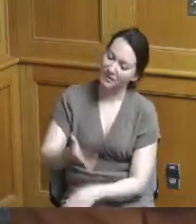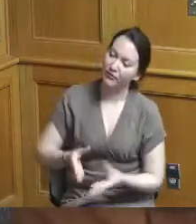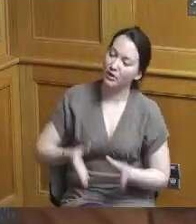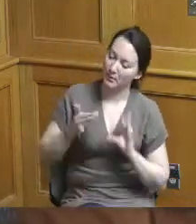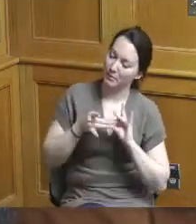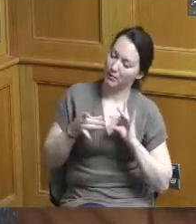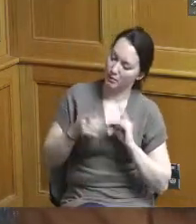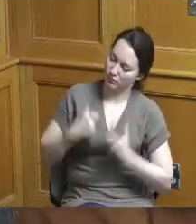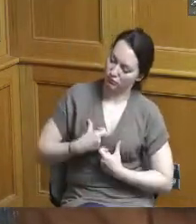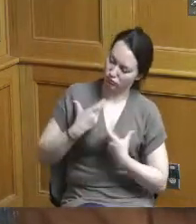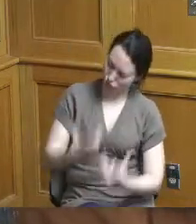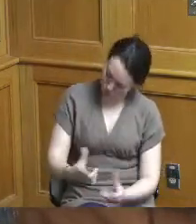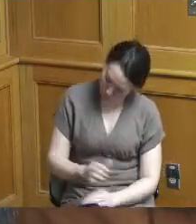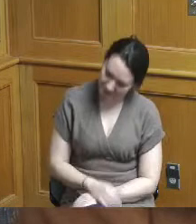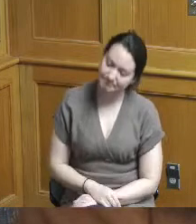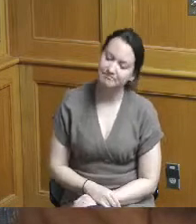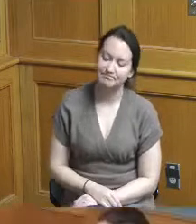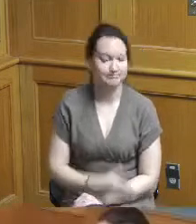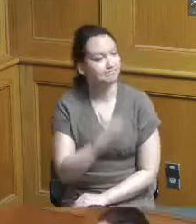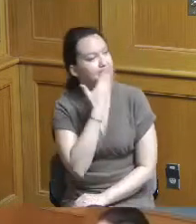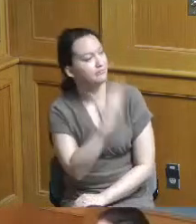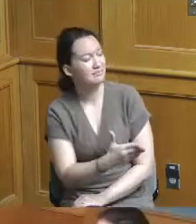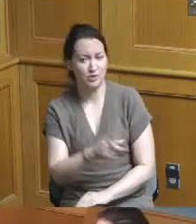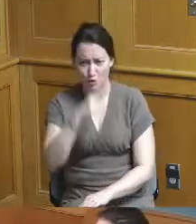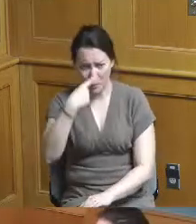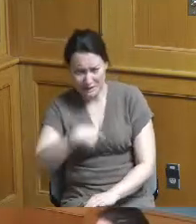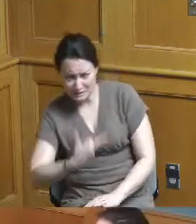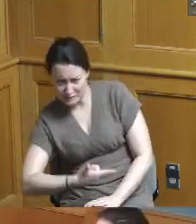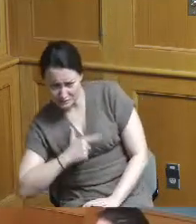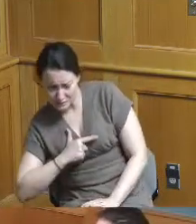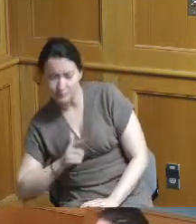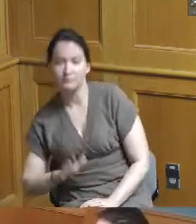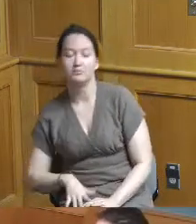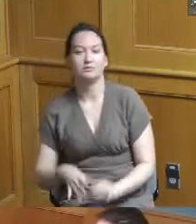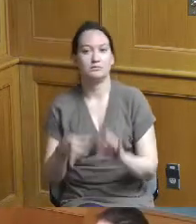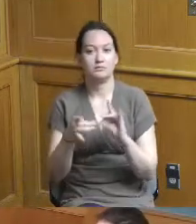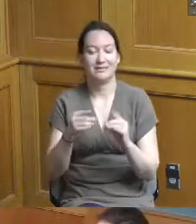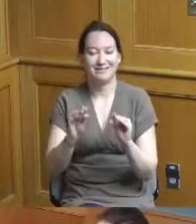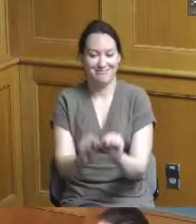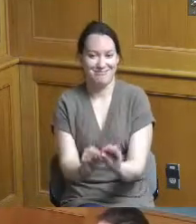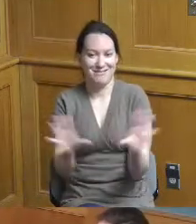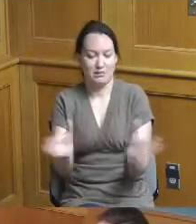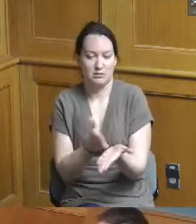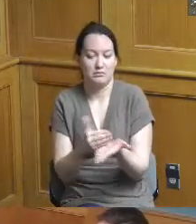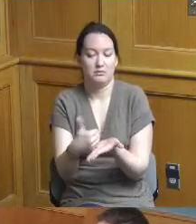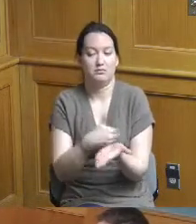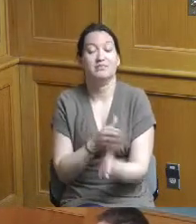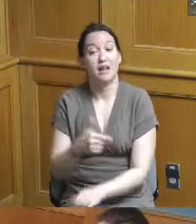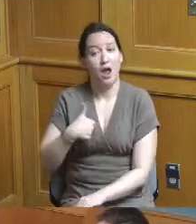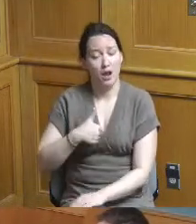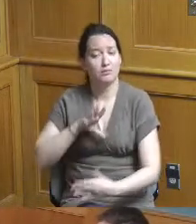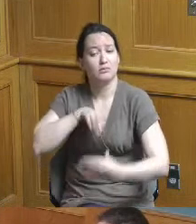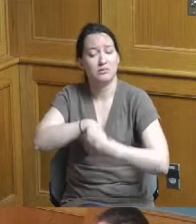me to express them can I so just to provide some clarity about the CV I was on the CVB when that